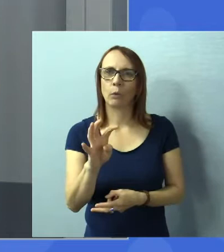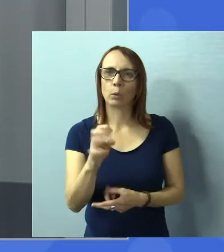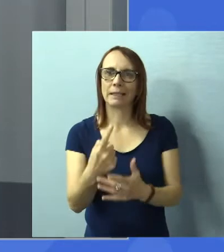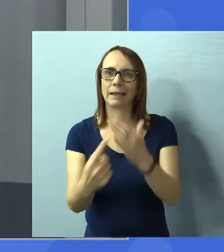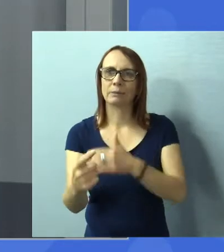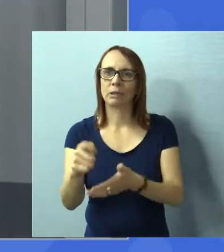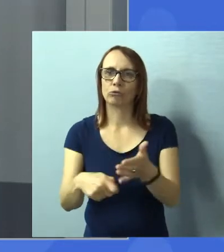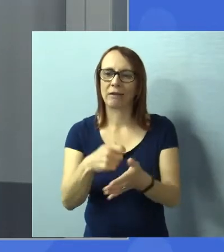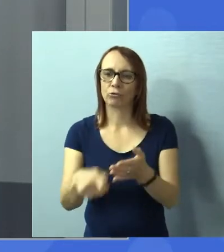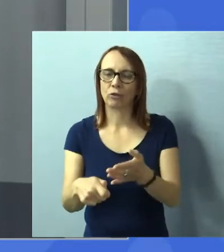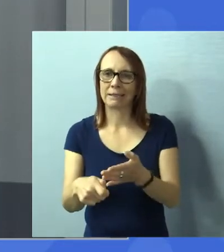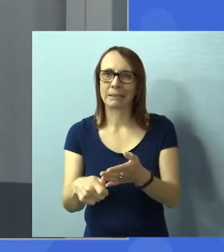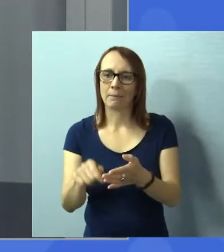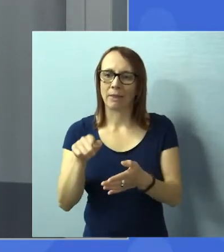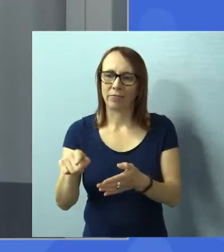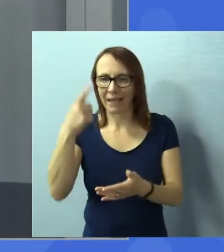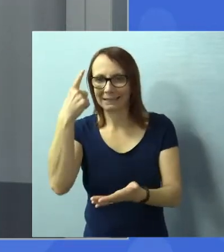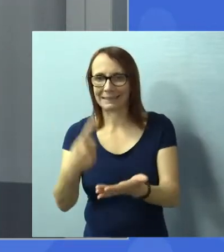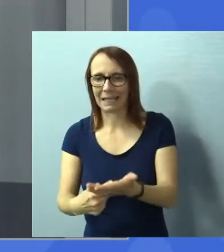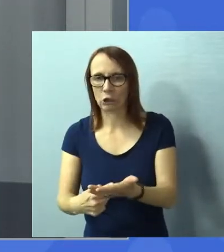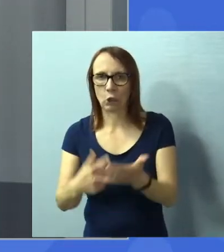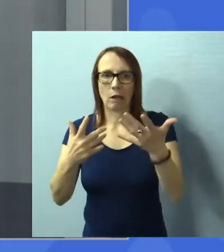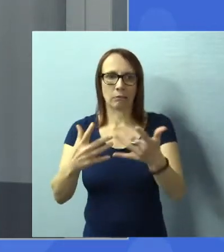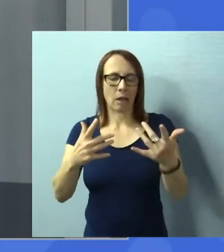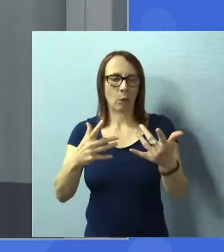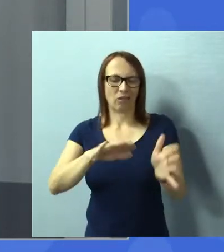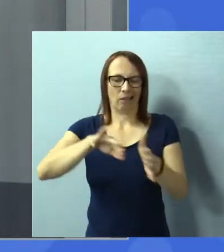the UK has been overtaken by events that breaks it as a material change to the